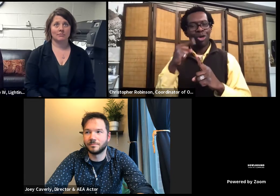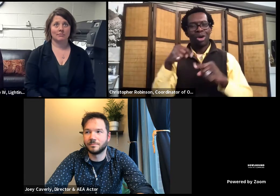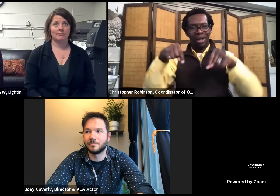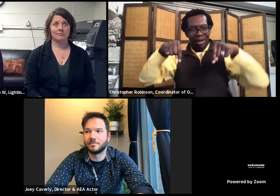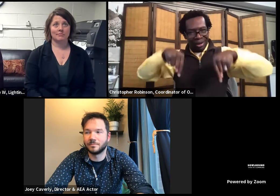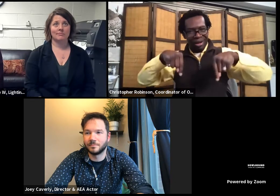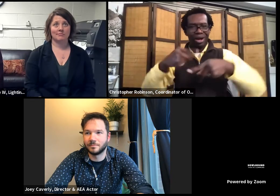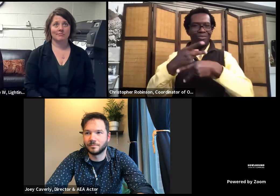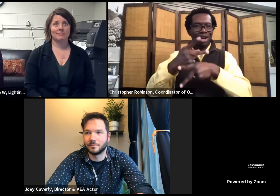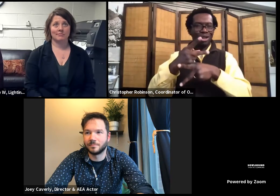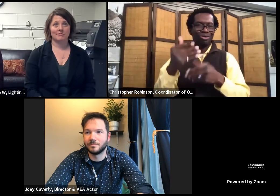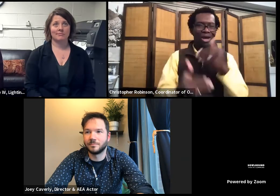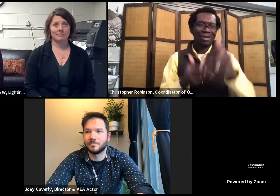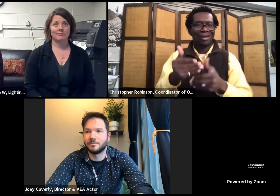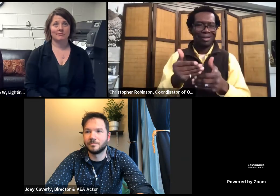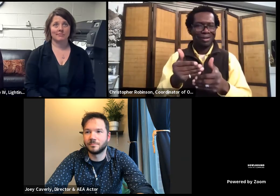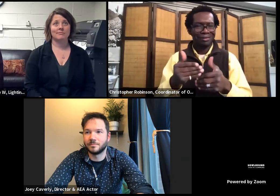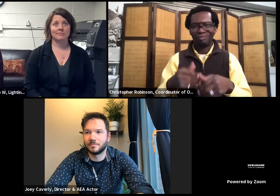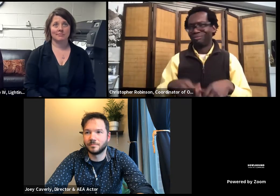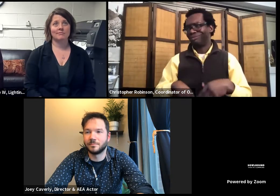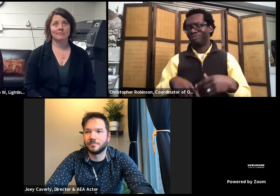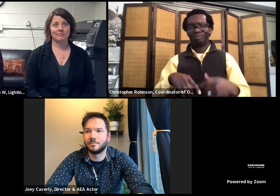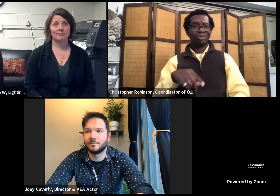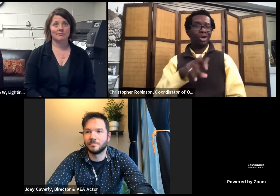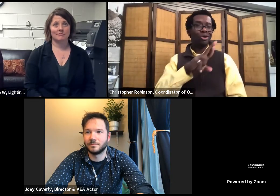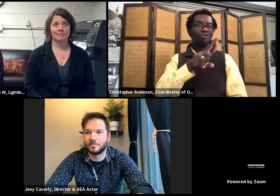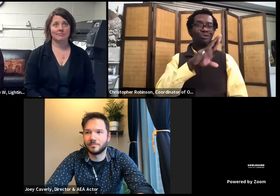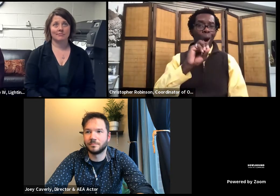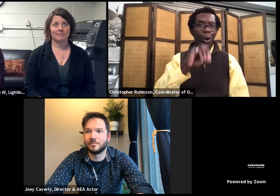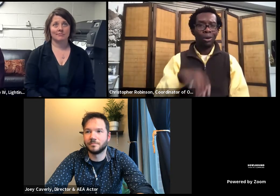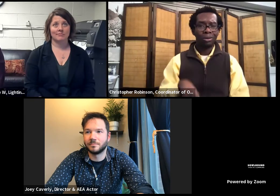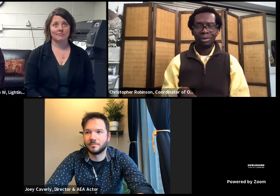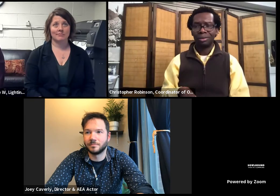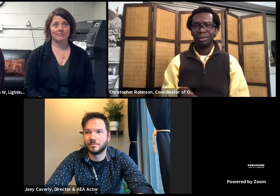kind of have our own slang, our own code, our own words that we use in our production.